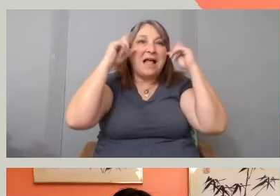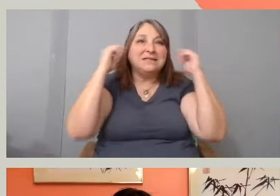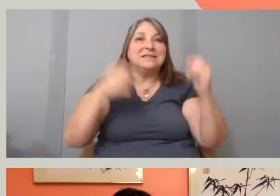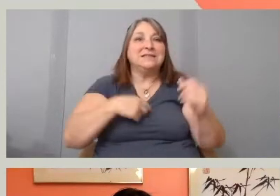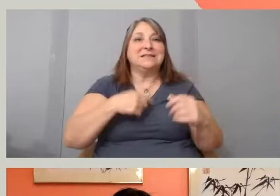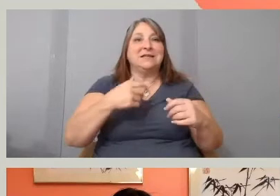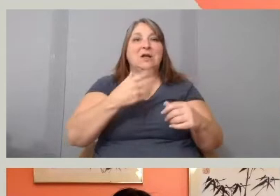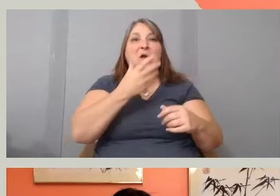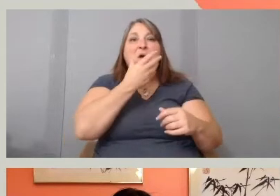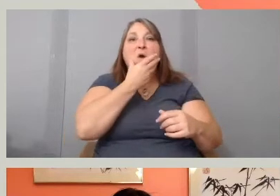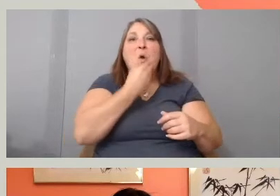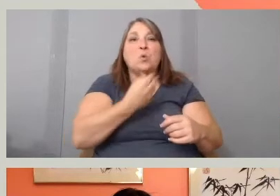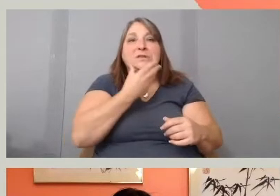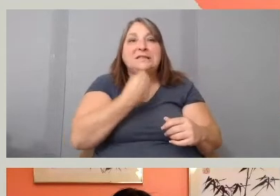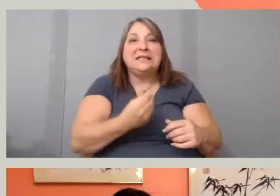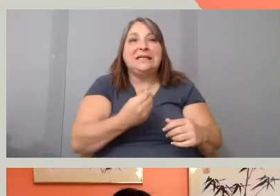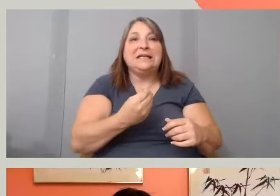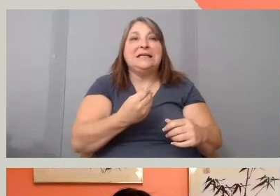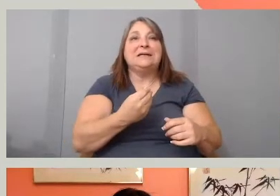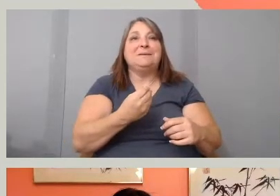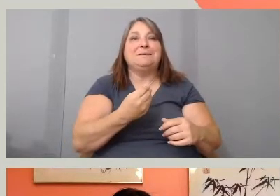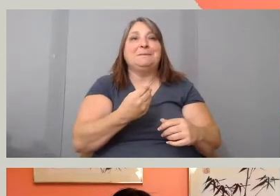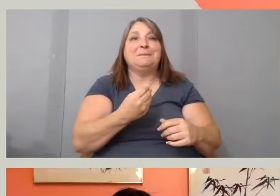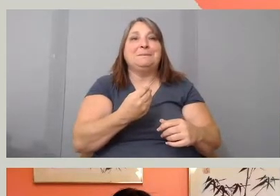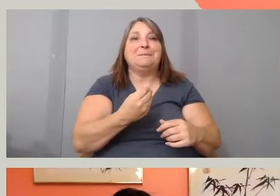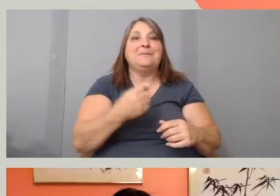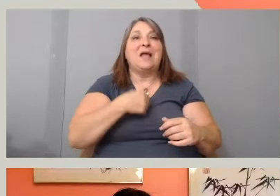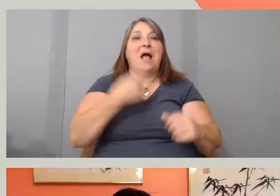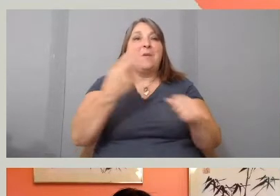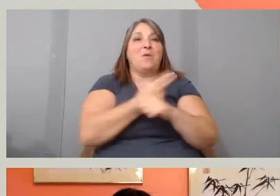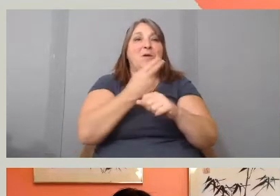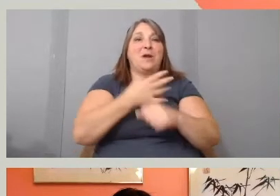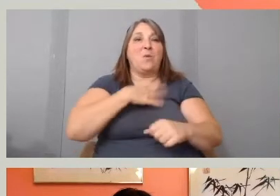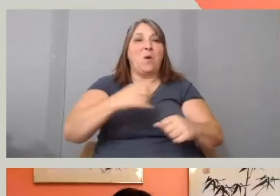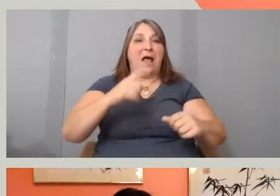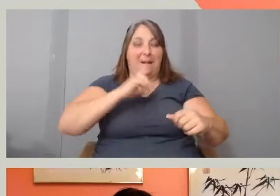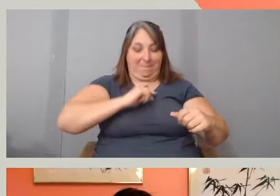I'm wearing a white button-down shirt with triangle patterns